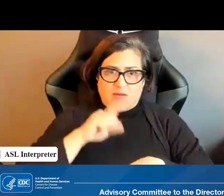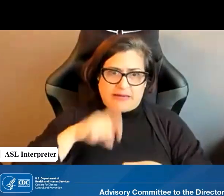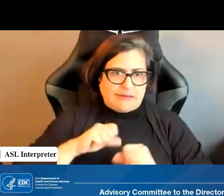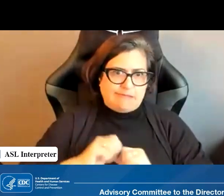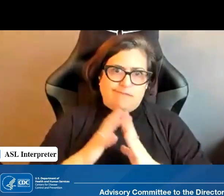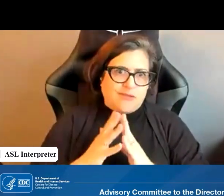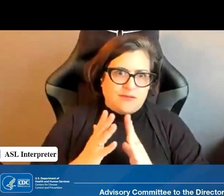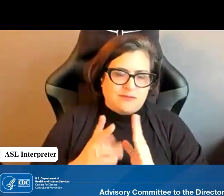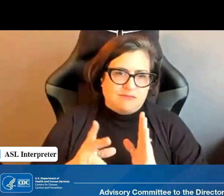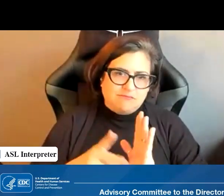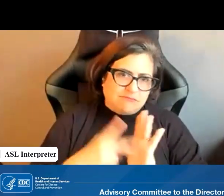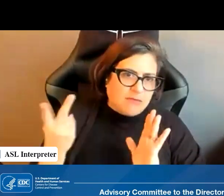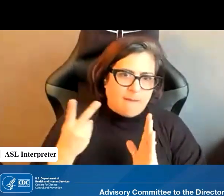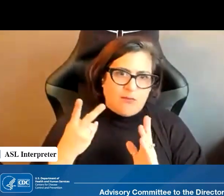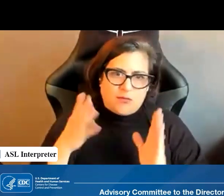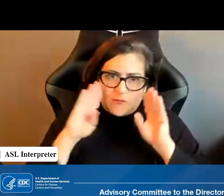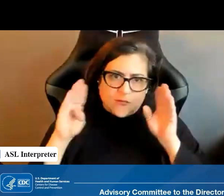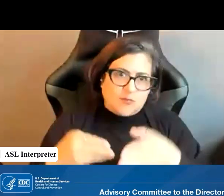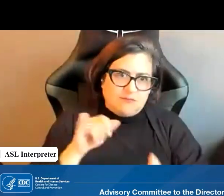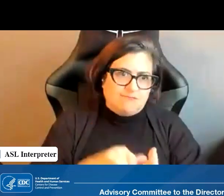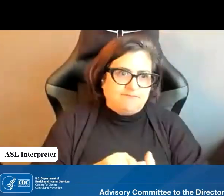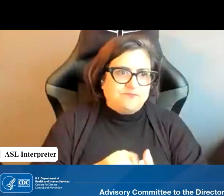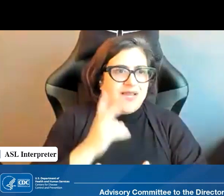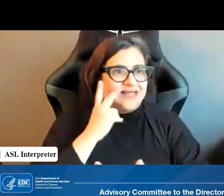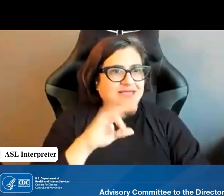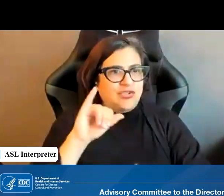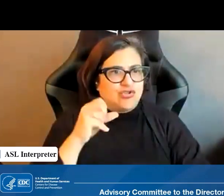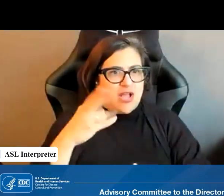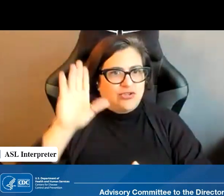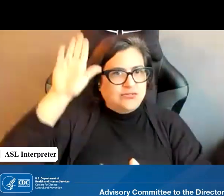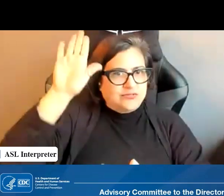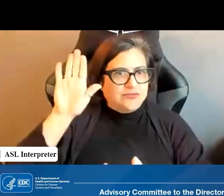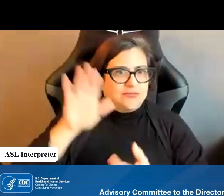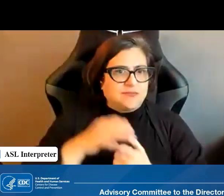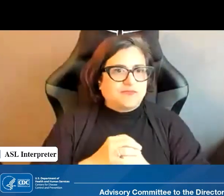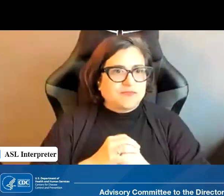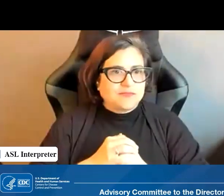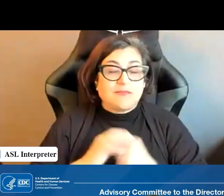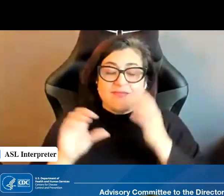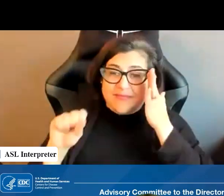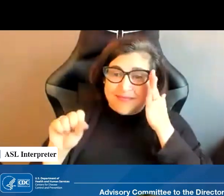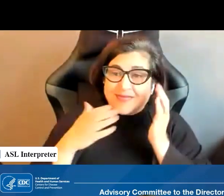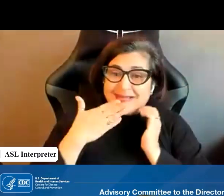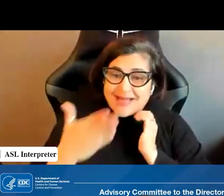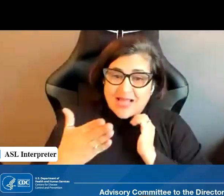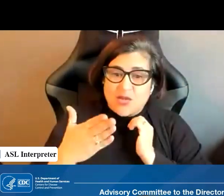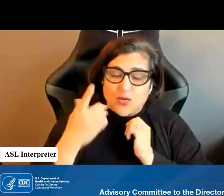I see that Josh has his hand up. Sure. Yeah. Thank you for the great presentation.